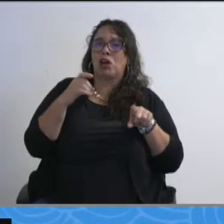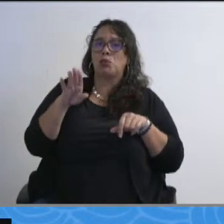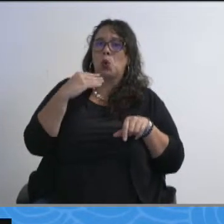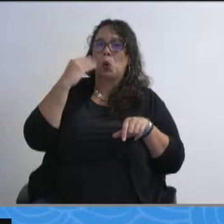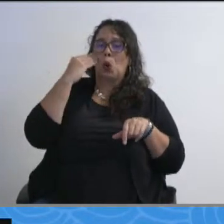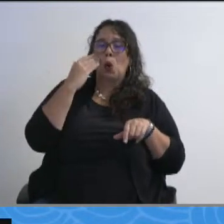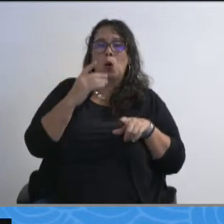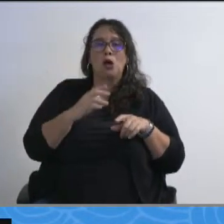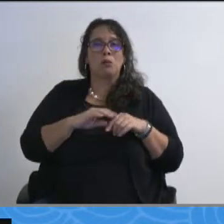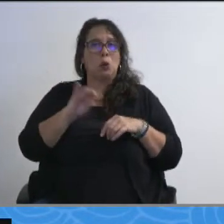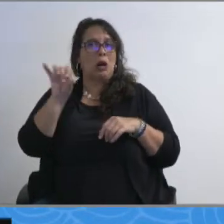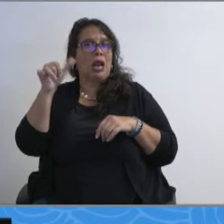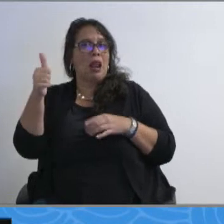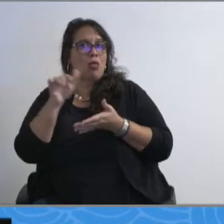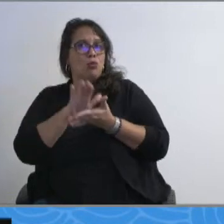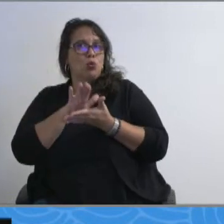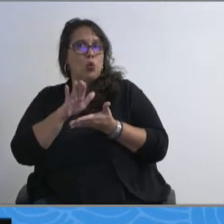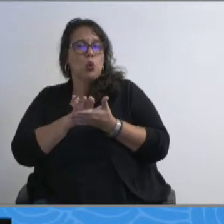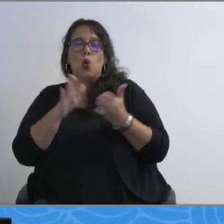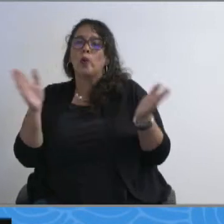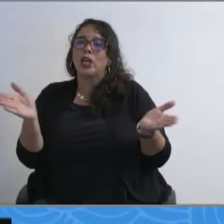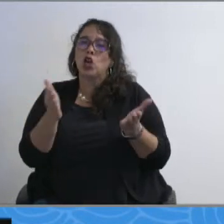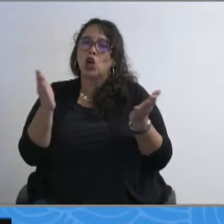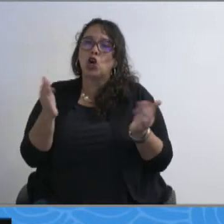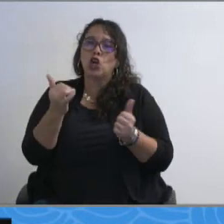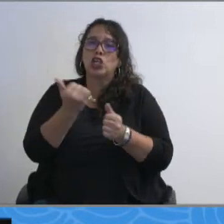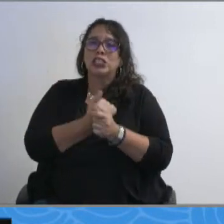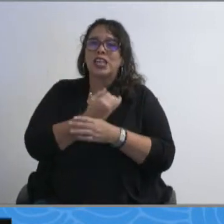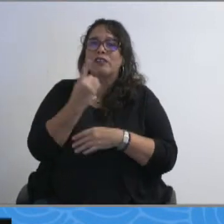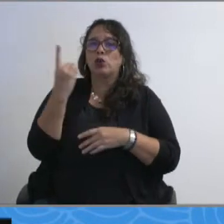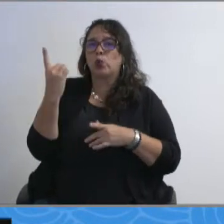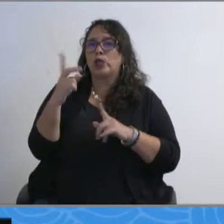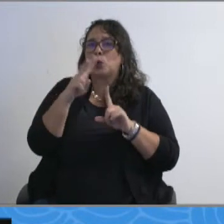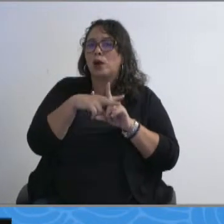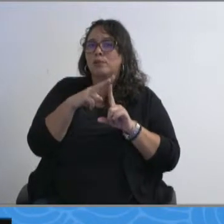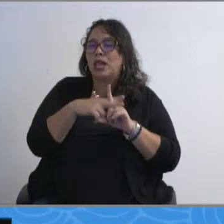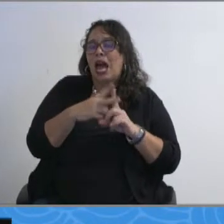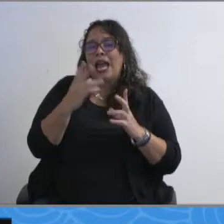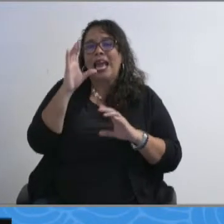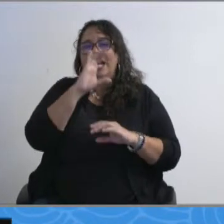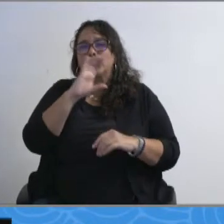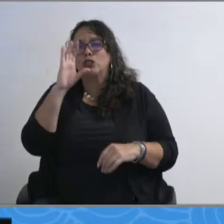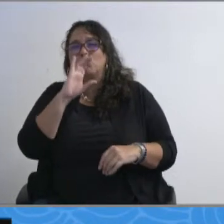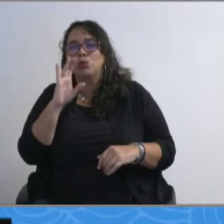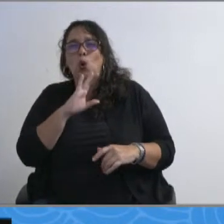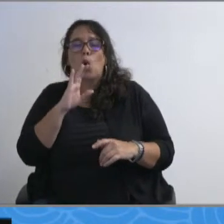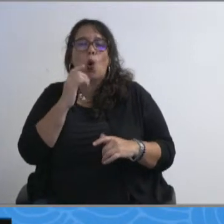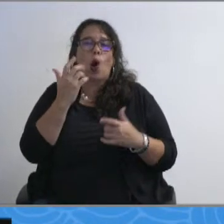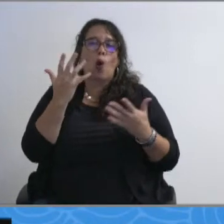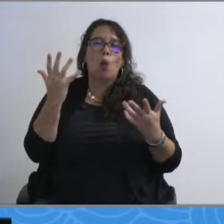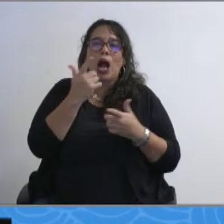to explore, to see what's out there, to see what electives your kids might be interested in. And then on February 7th and 21st,